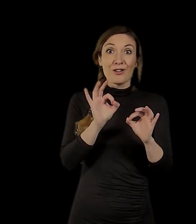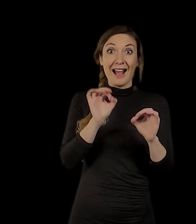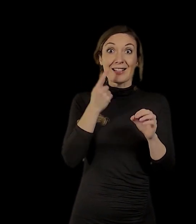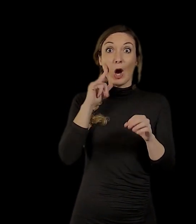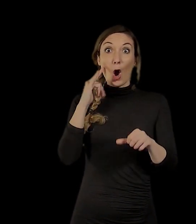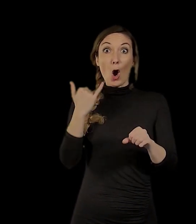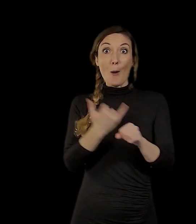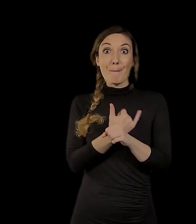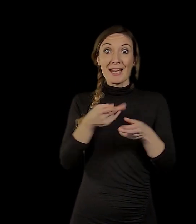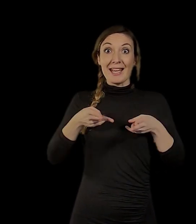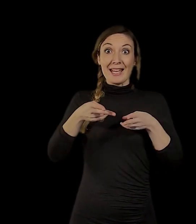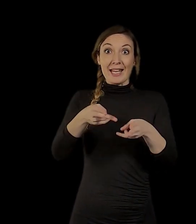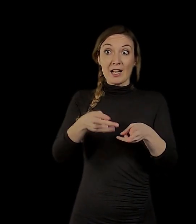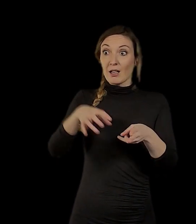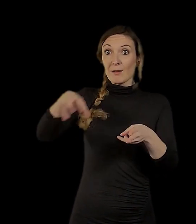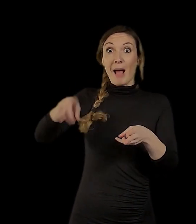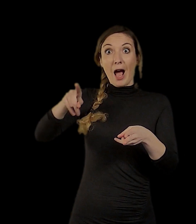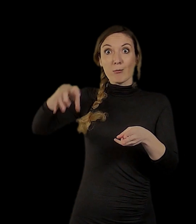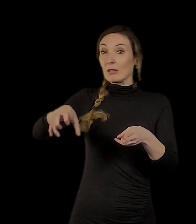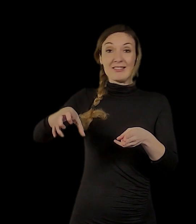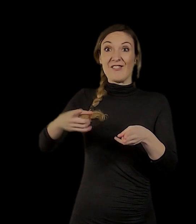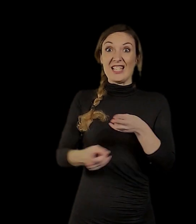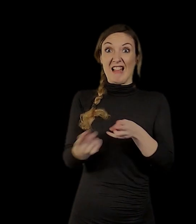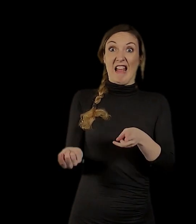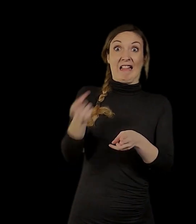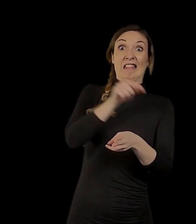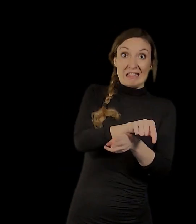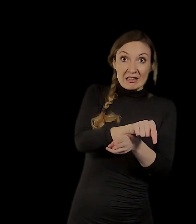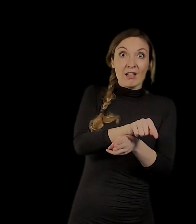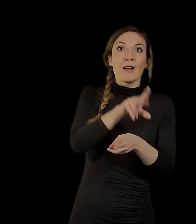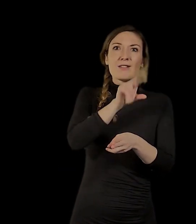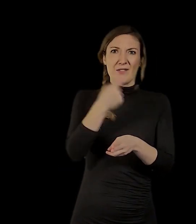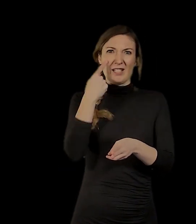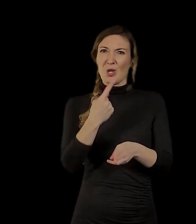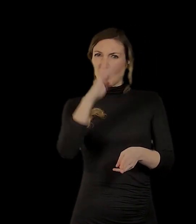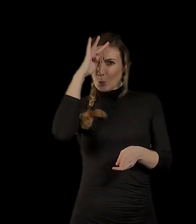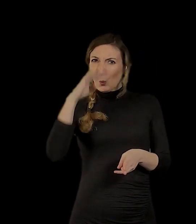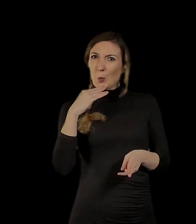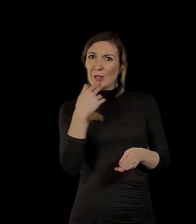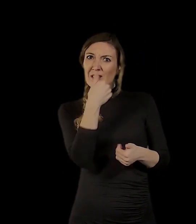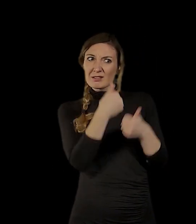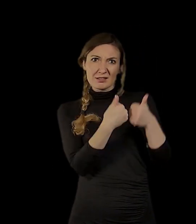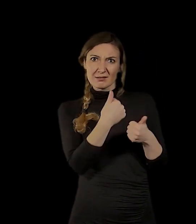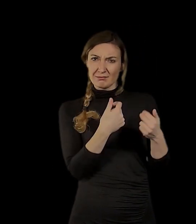it was actually next to the river, in an amazing place within the Vltava veduta, where once upon a time there was